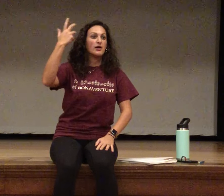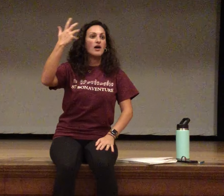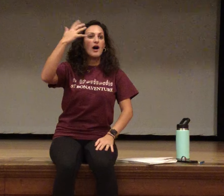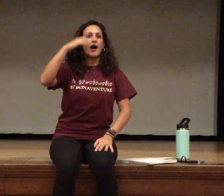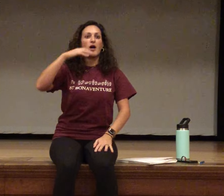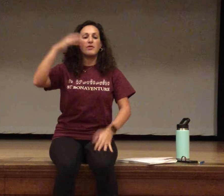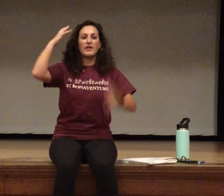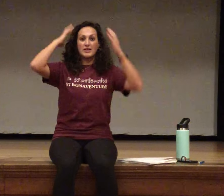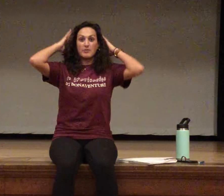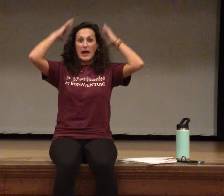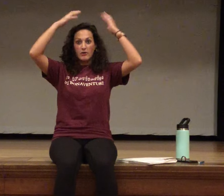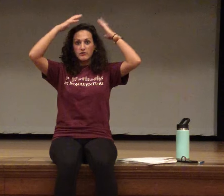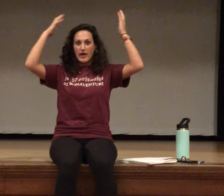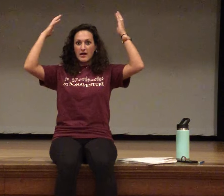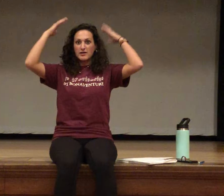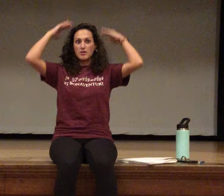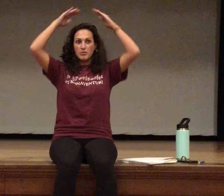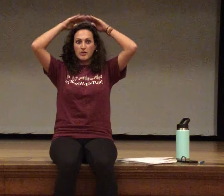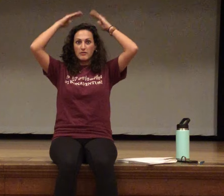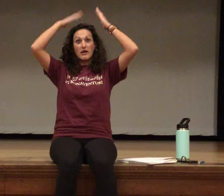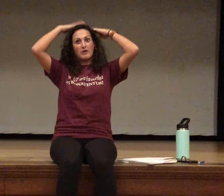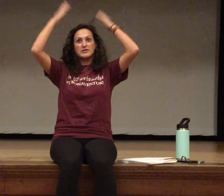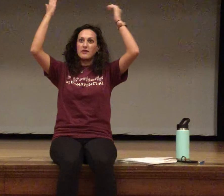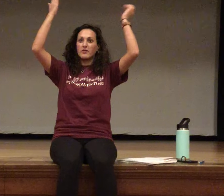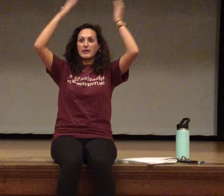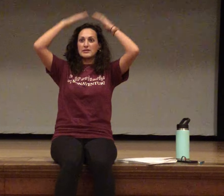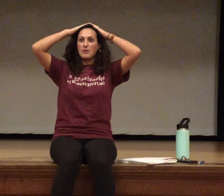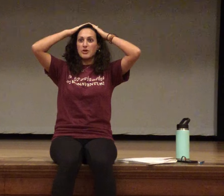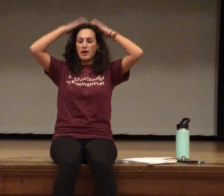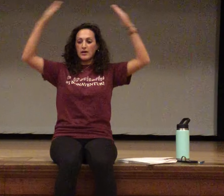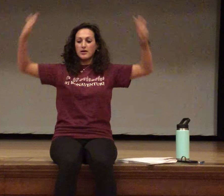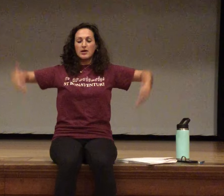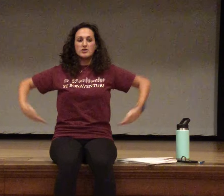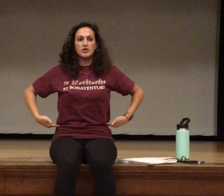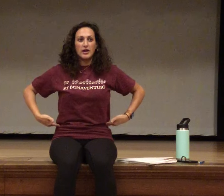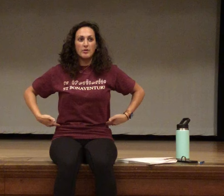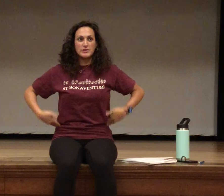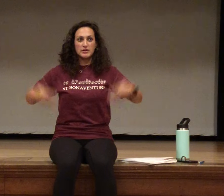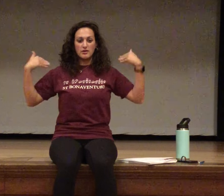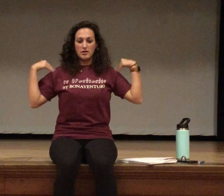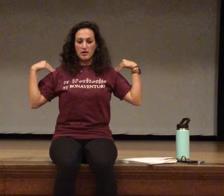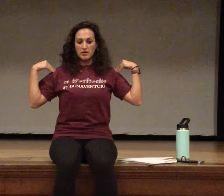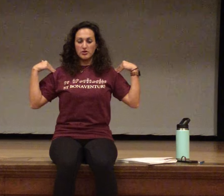that's going to be out of that but I would say if I'm like the top of your head to your hips and